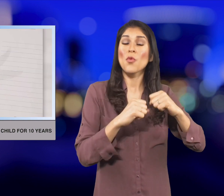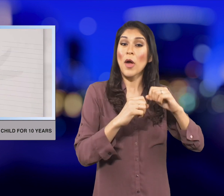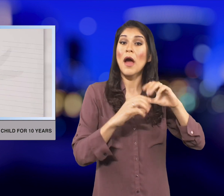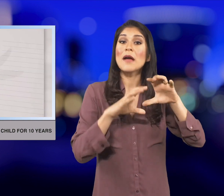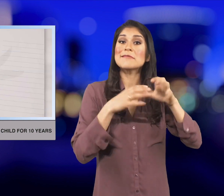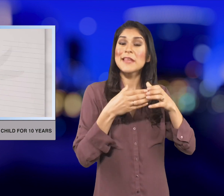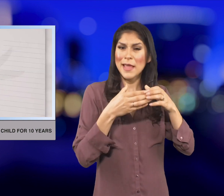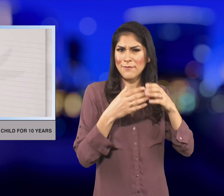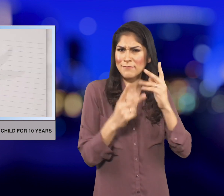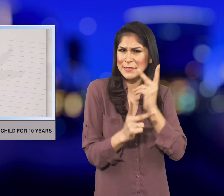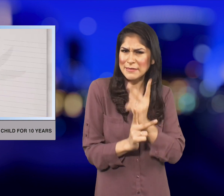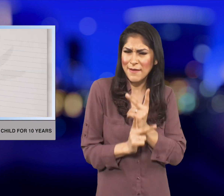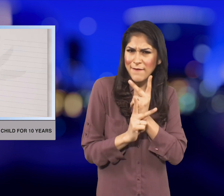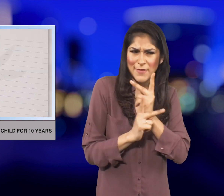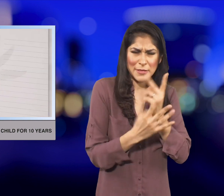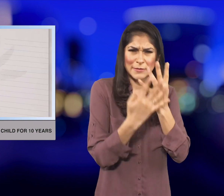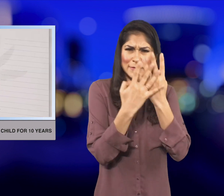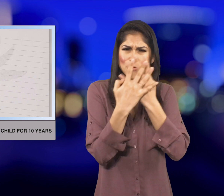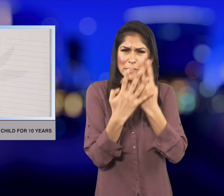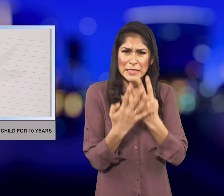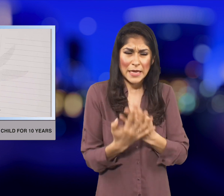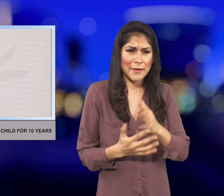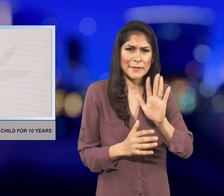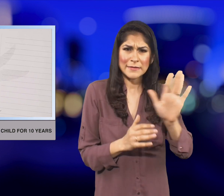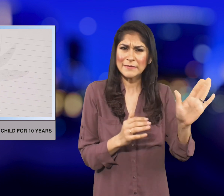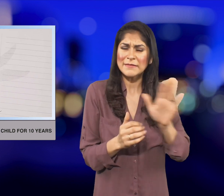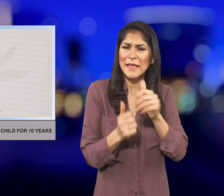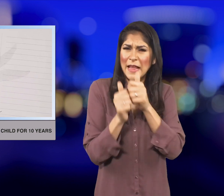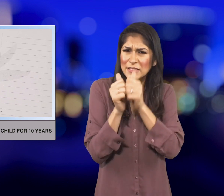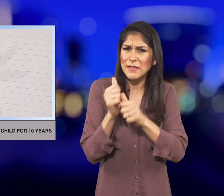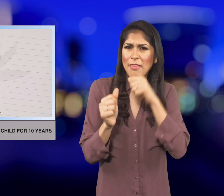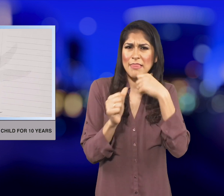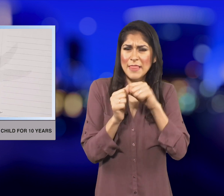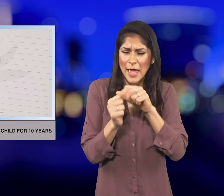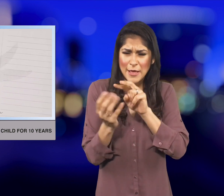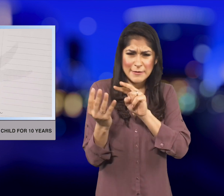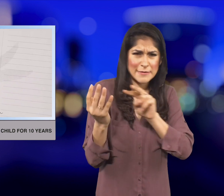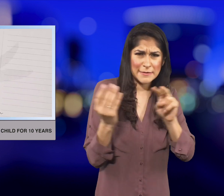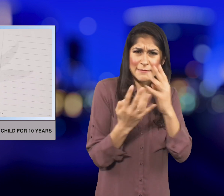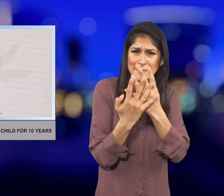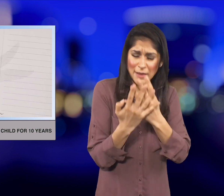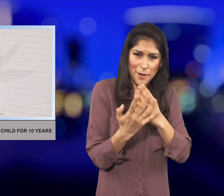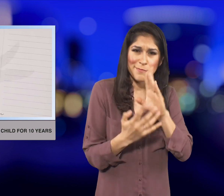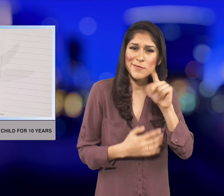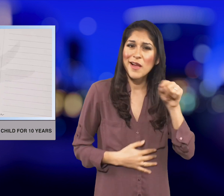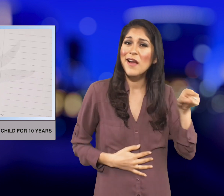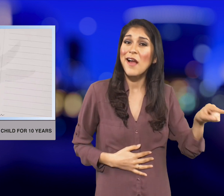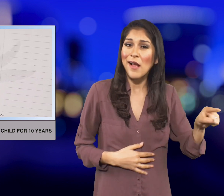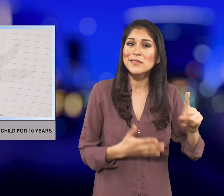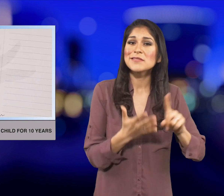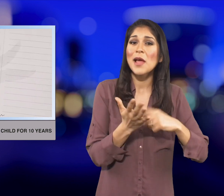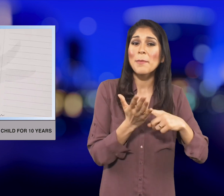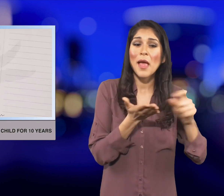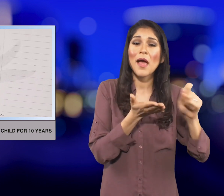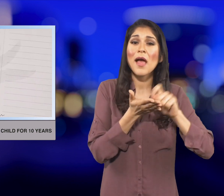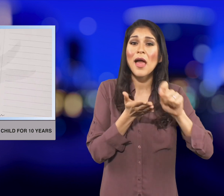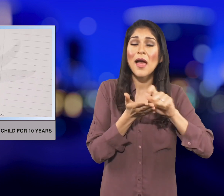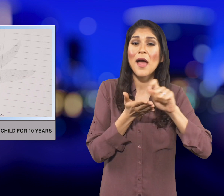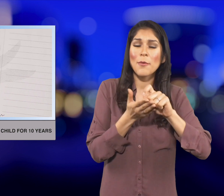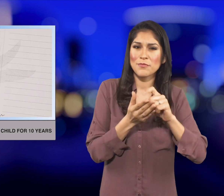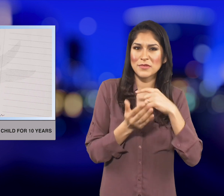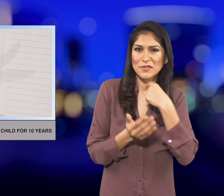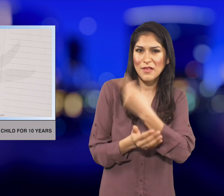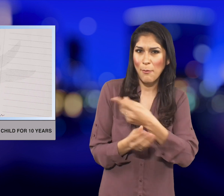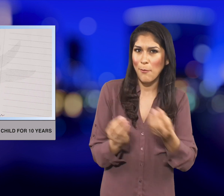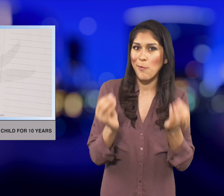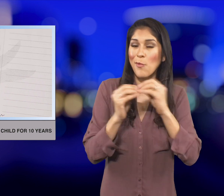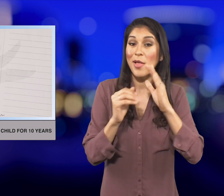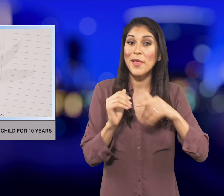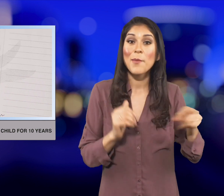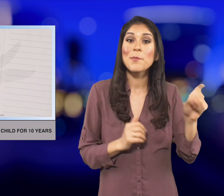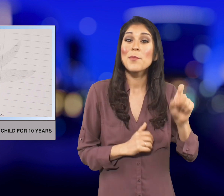A security team carefully screened each letter but Bush would sometimes give more information